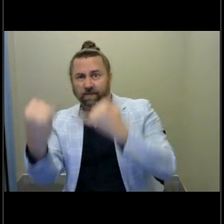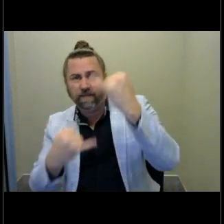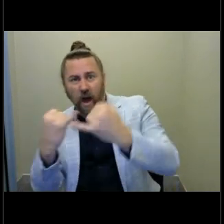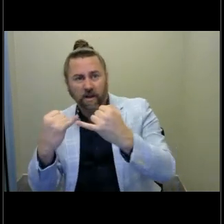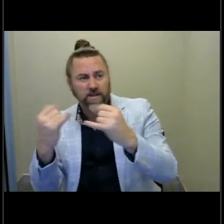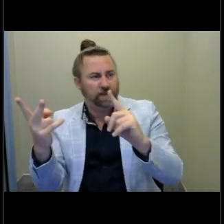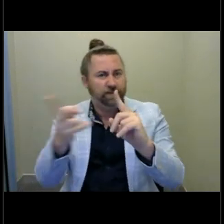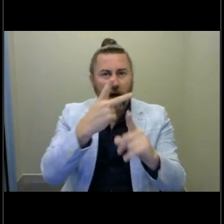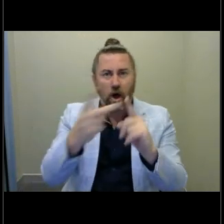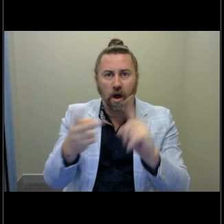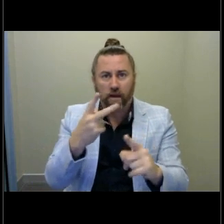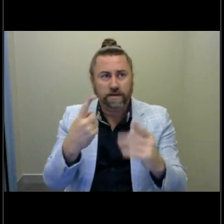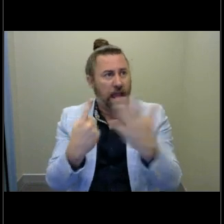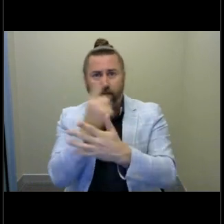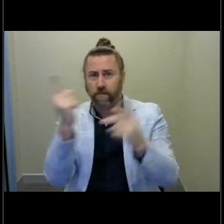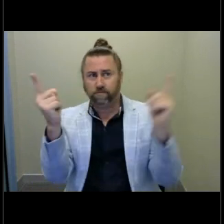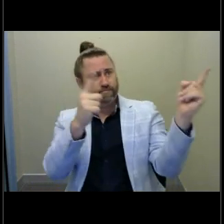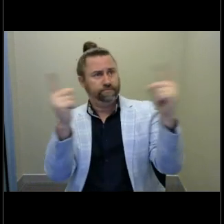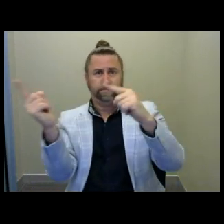time a domestic violence incident has occurred.